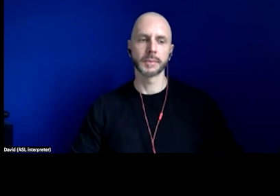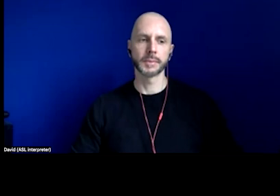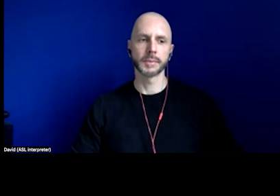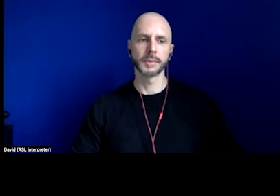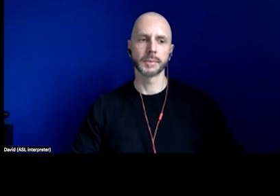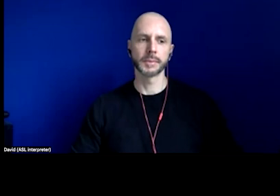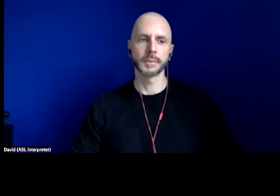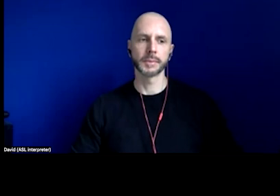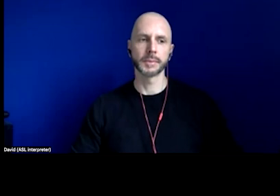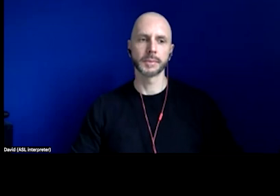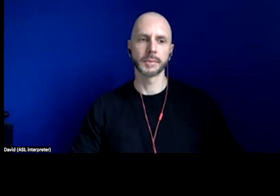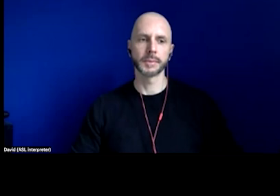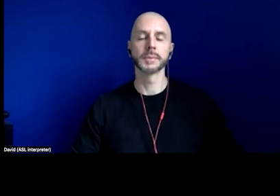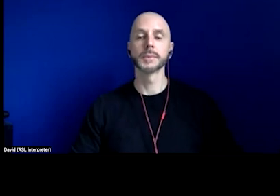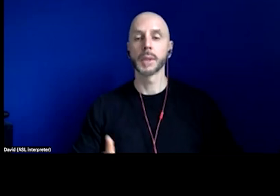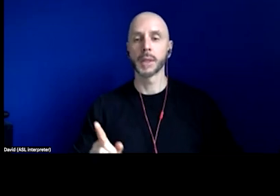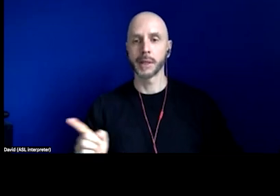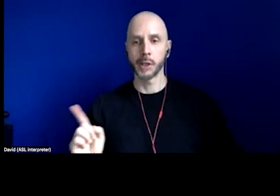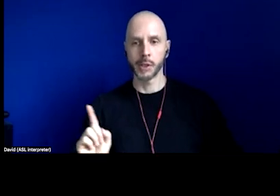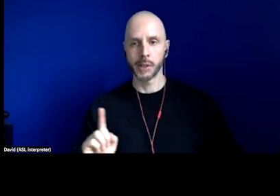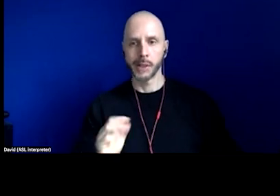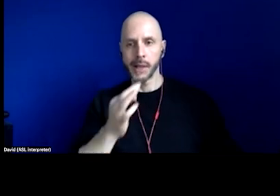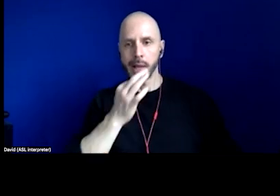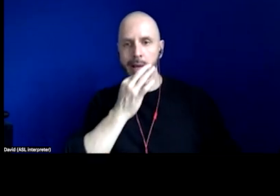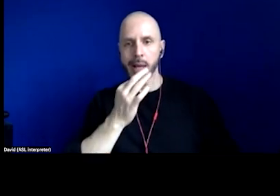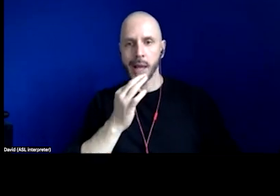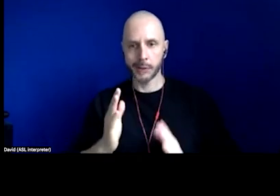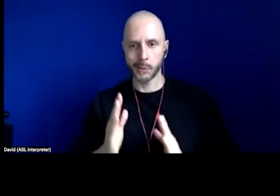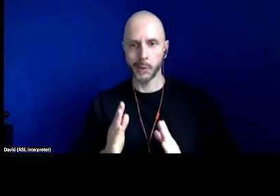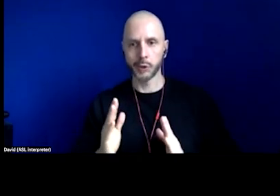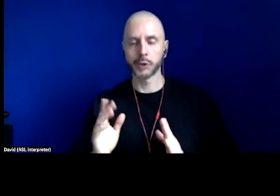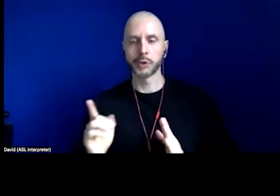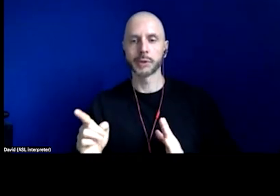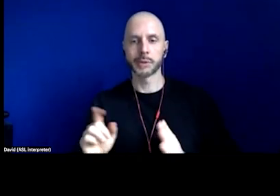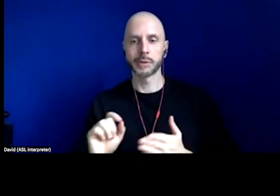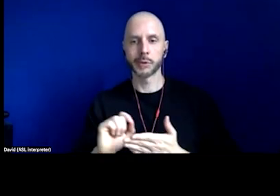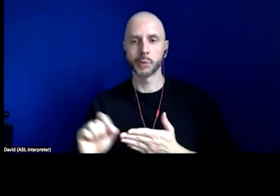many of the writers who were writers of the books because they are experts on the topic,